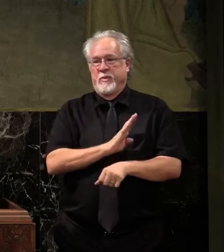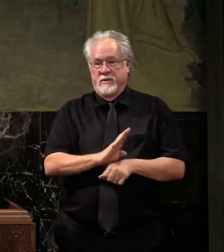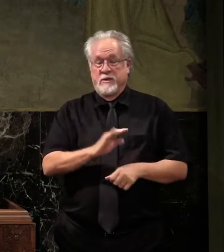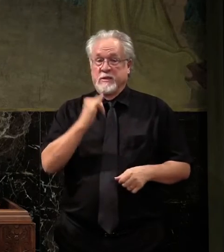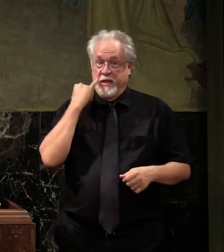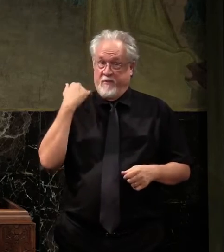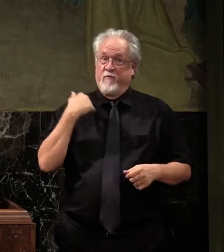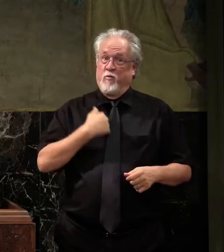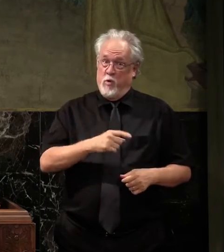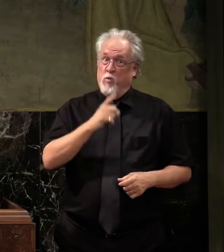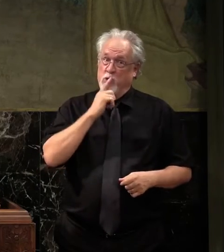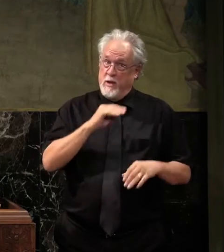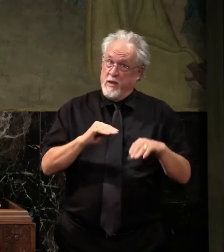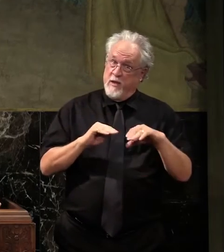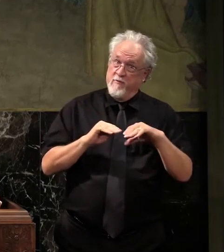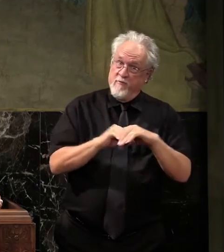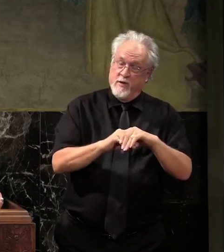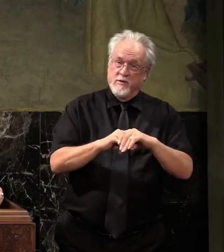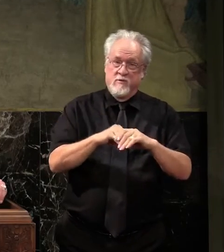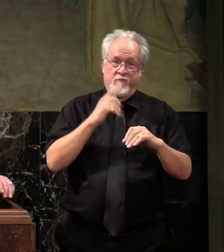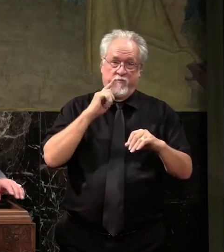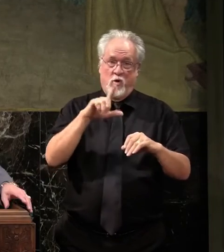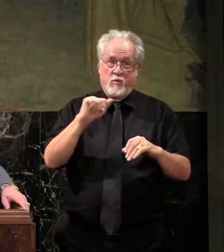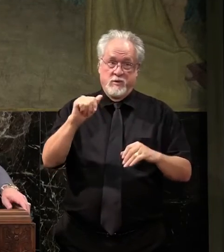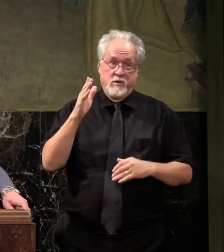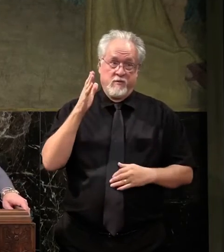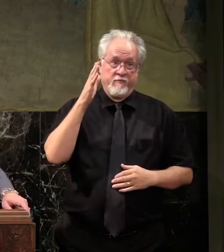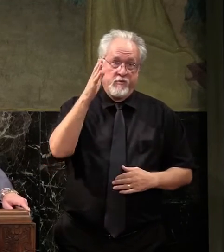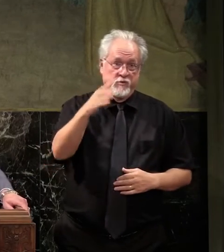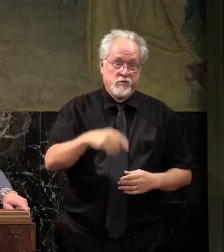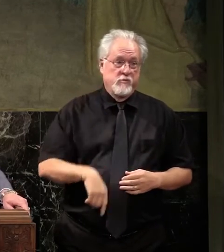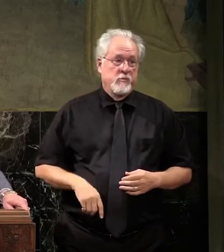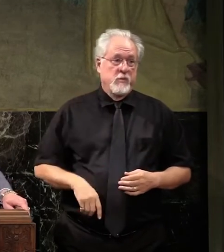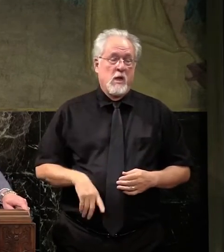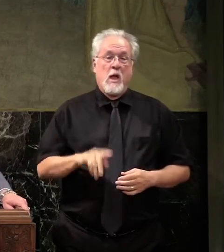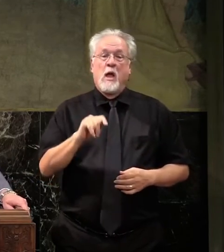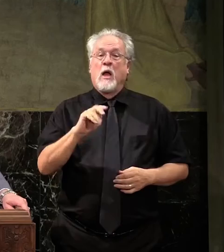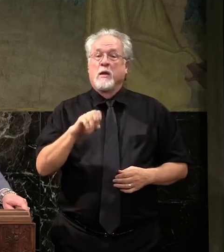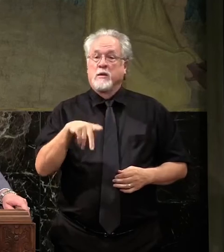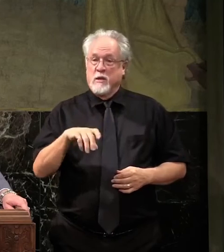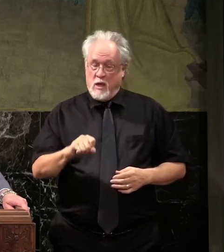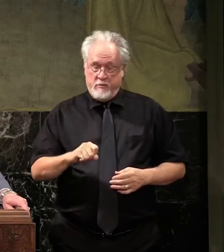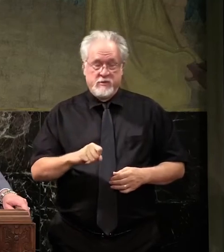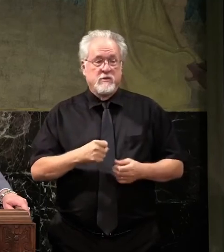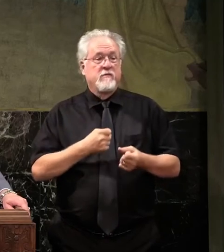Louisiana future. TOPS will be funded at approximately seventy percent